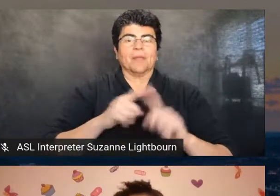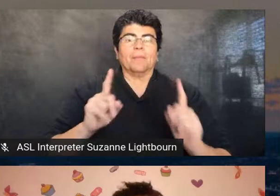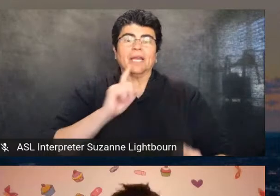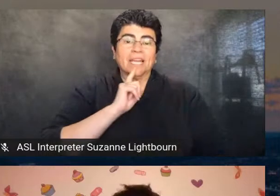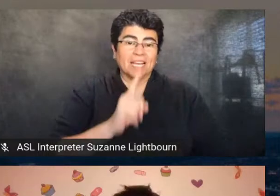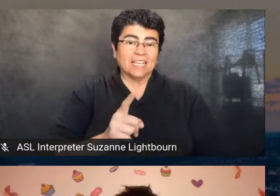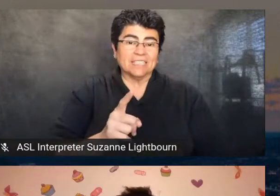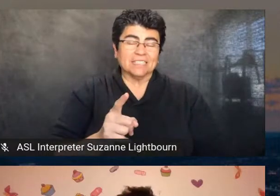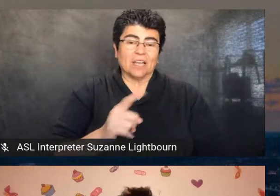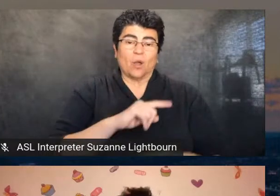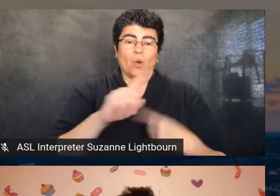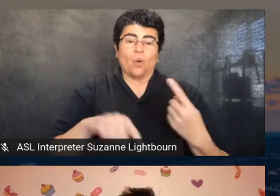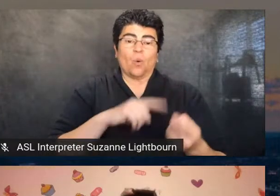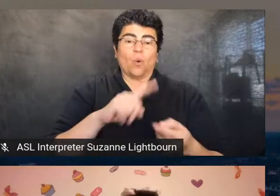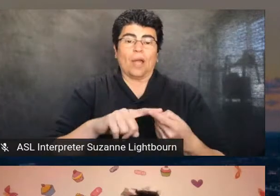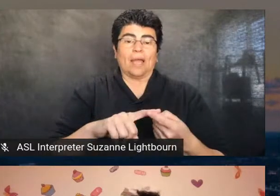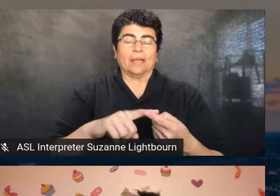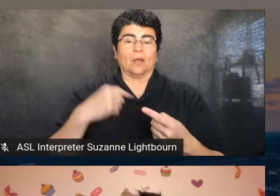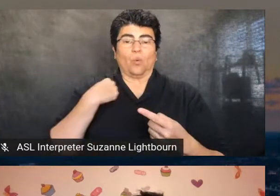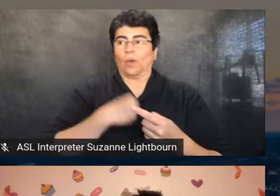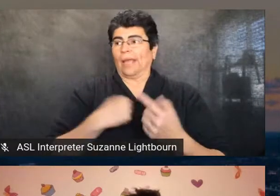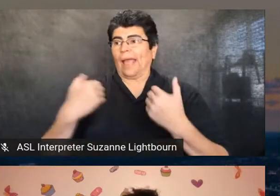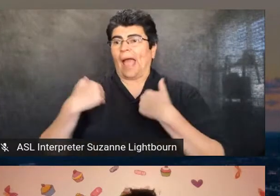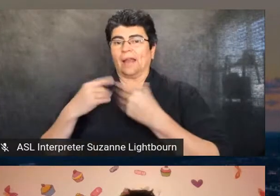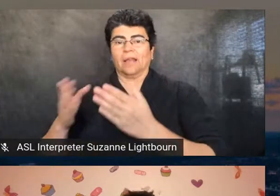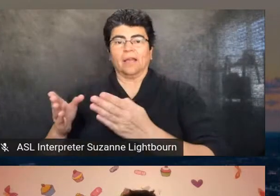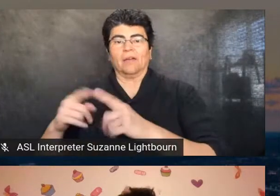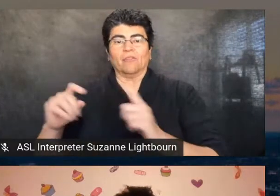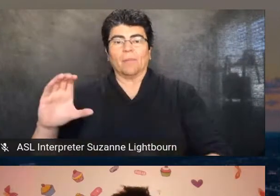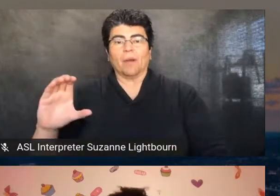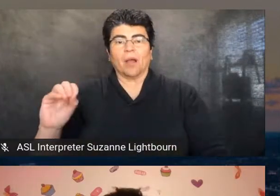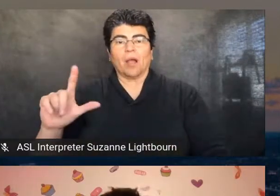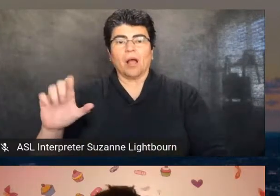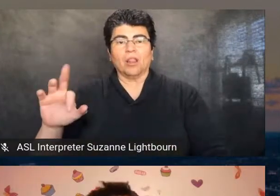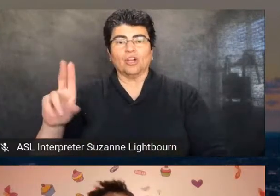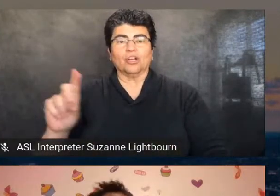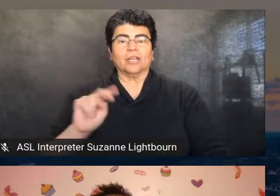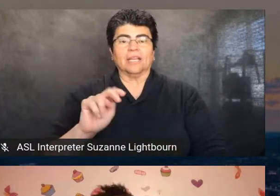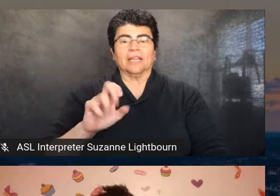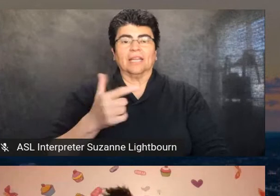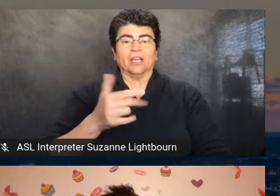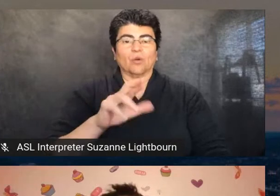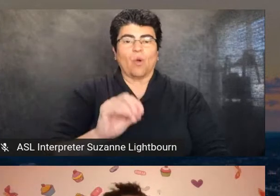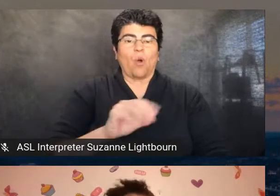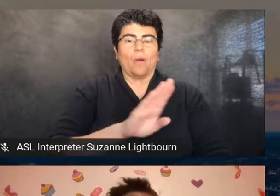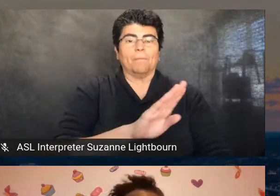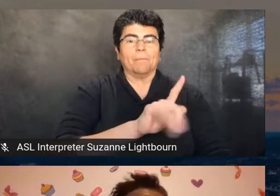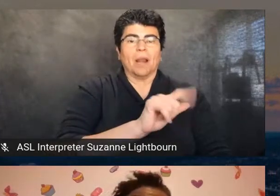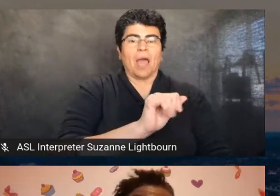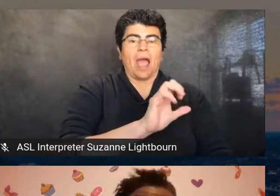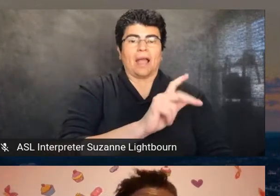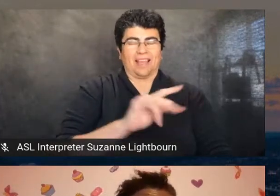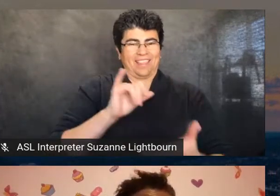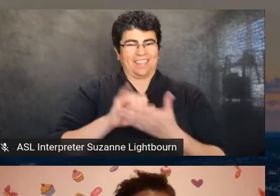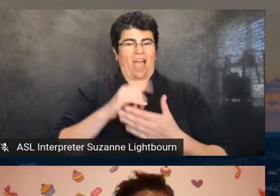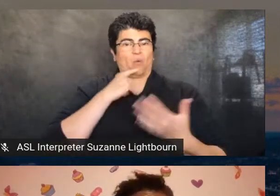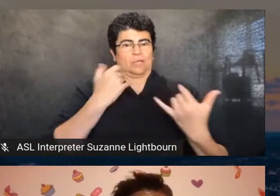so when we go from colored to negro to black, that was an African American community